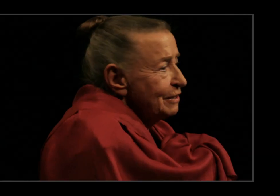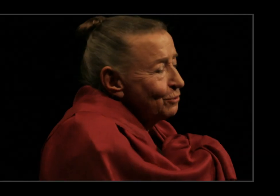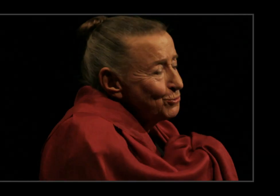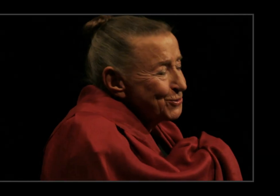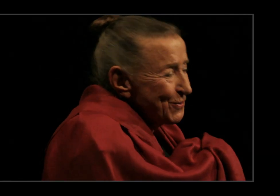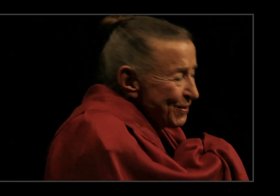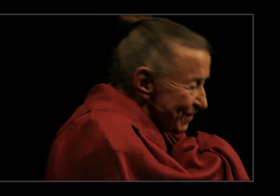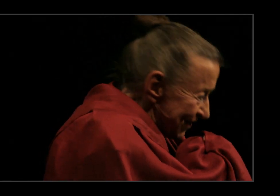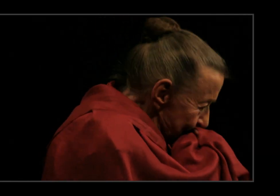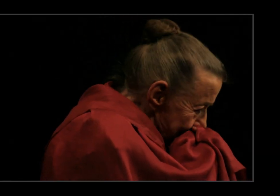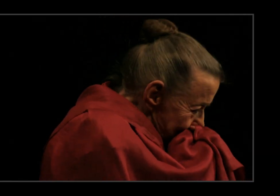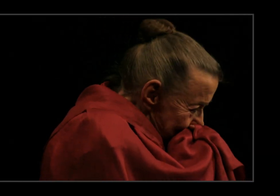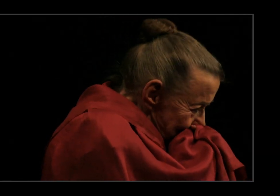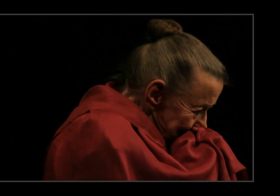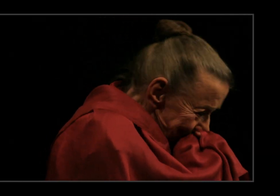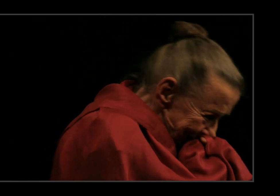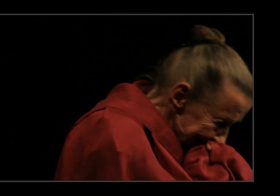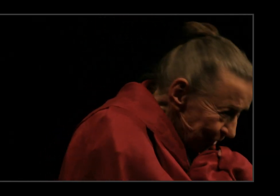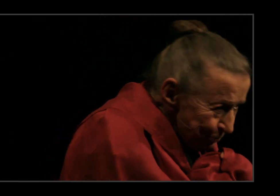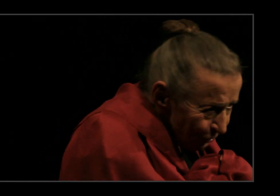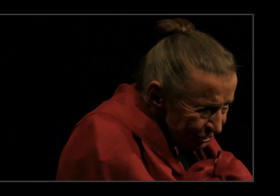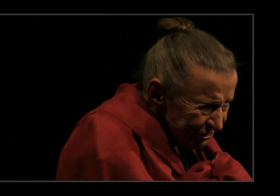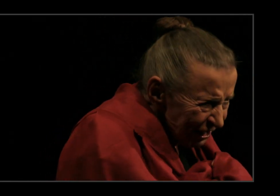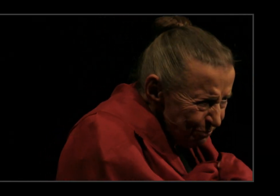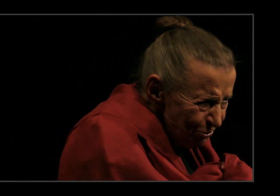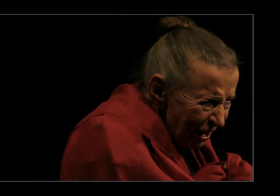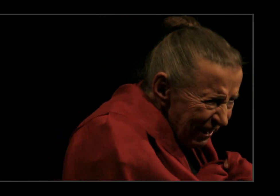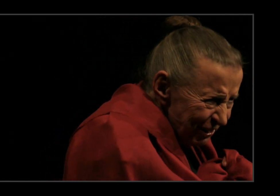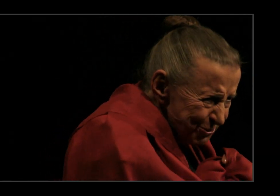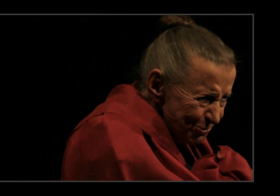Tadeusz, seeing her cry,